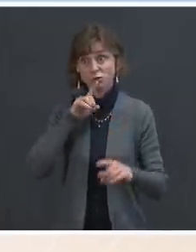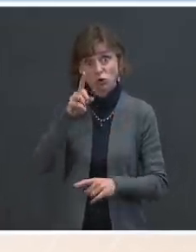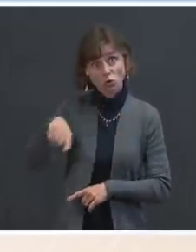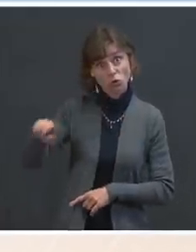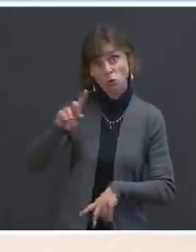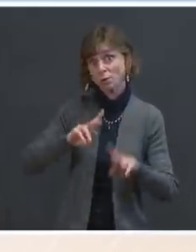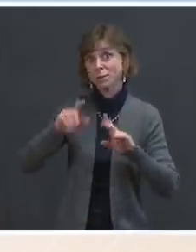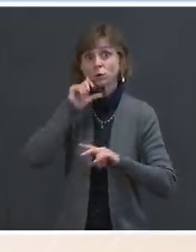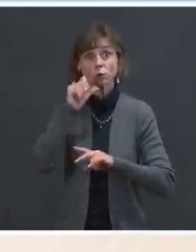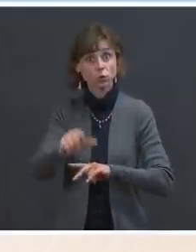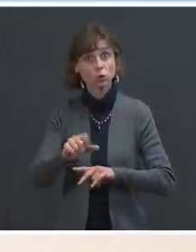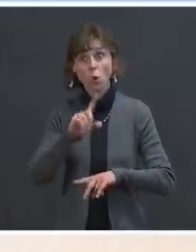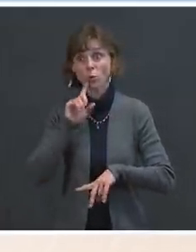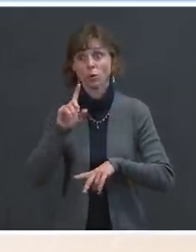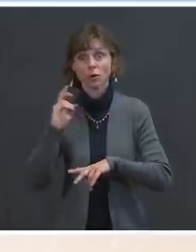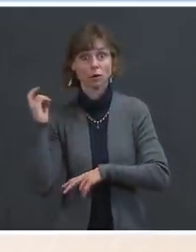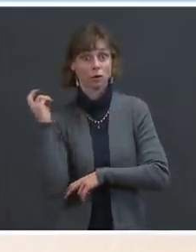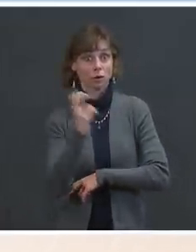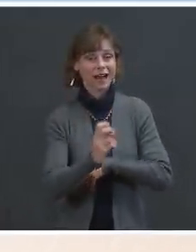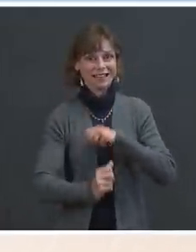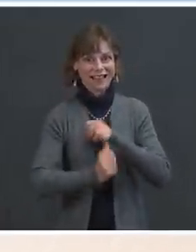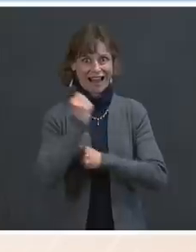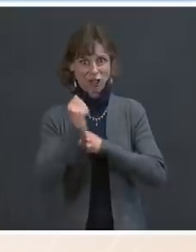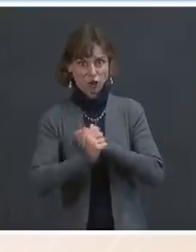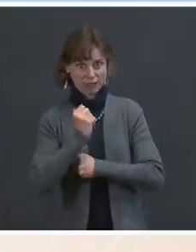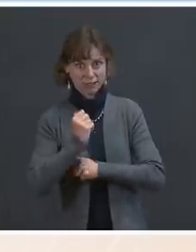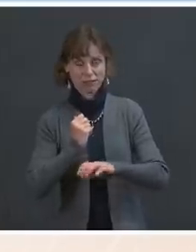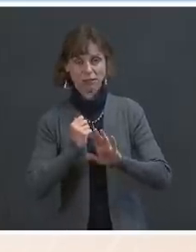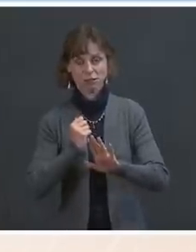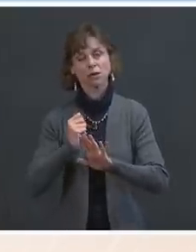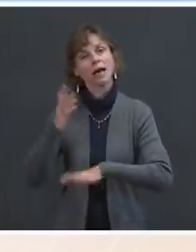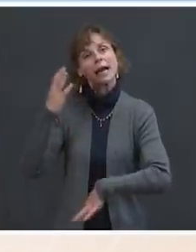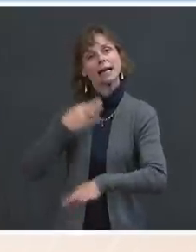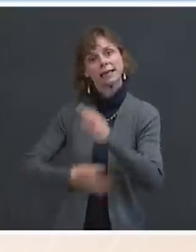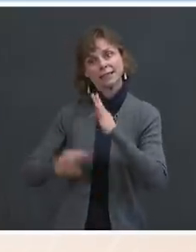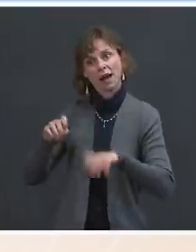and instead have opportunities for economic advancement and safety at home.